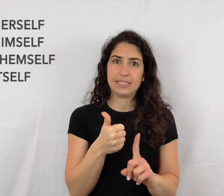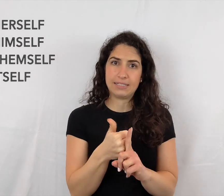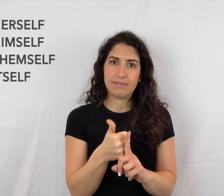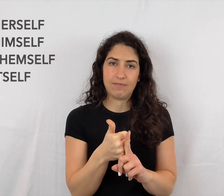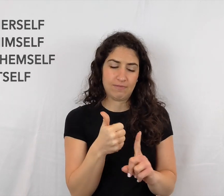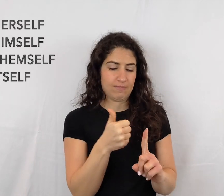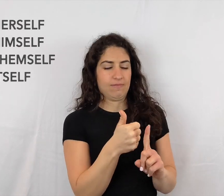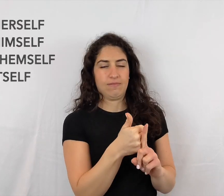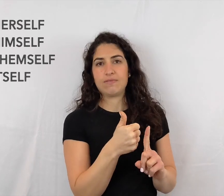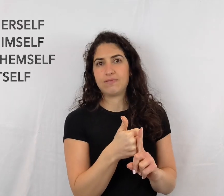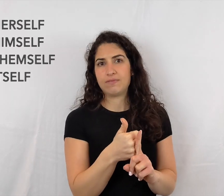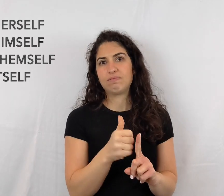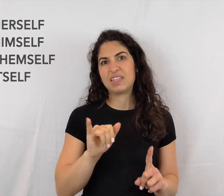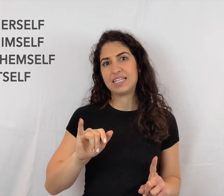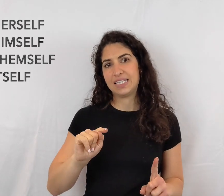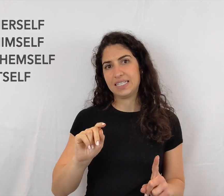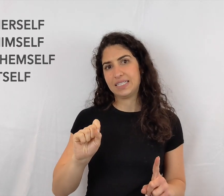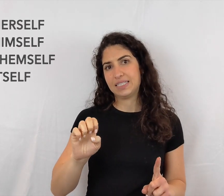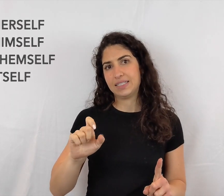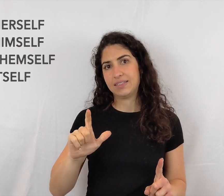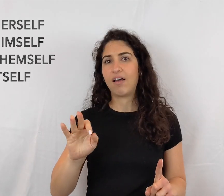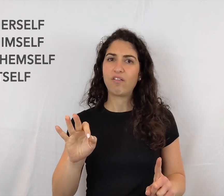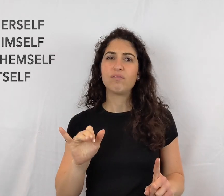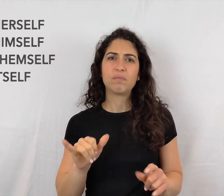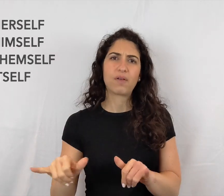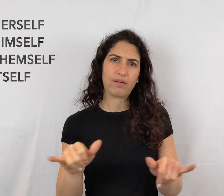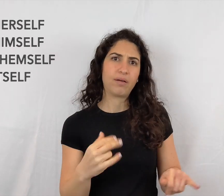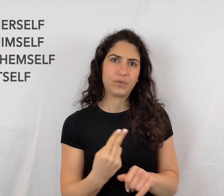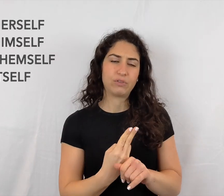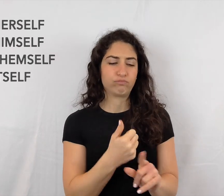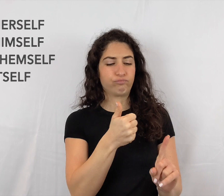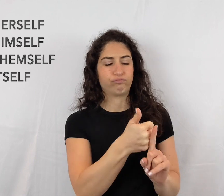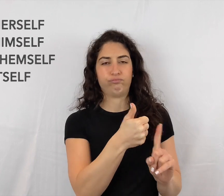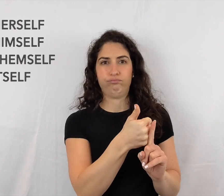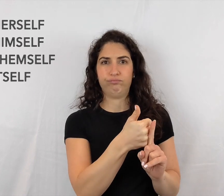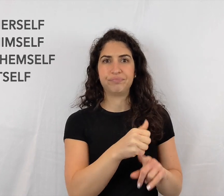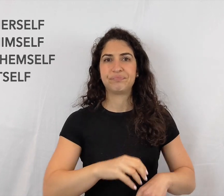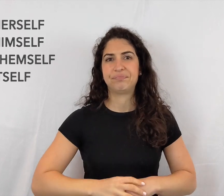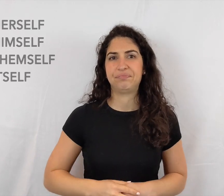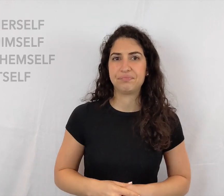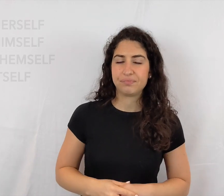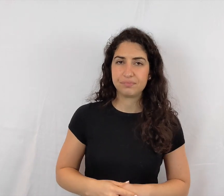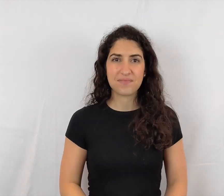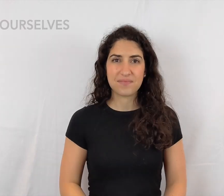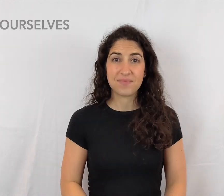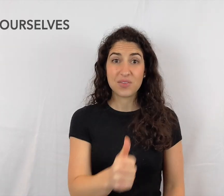or ITSELF, is commonly used: itself.